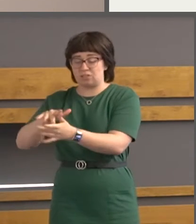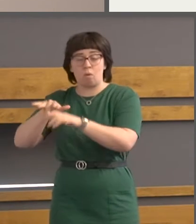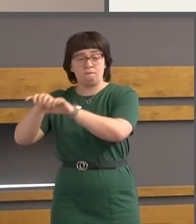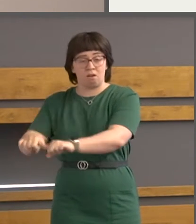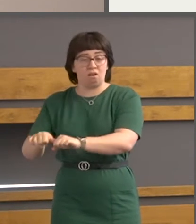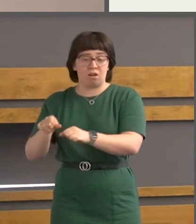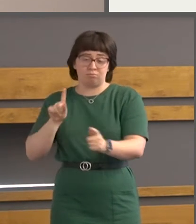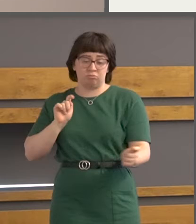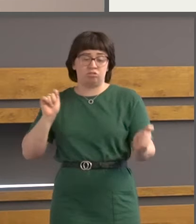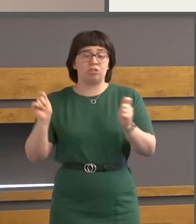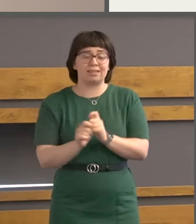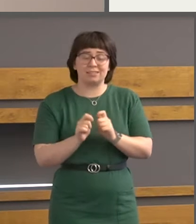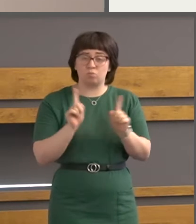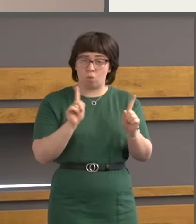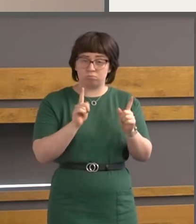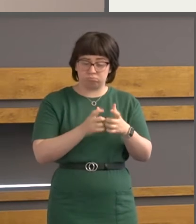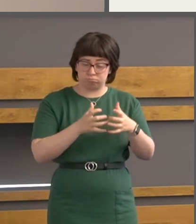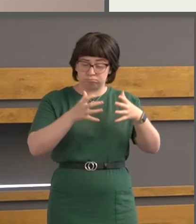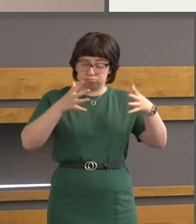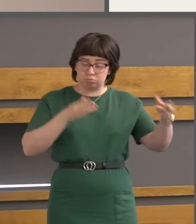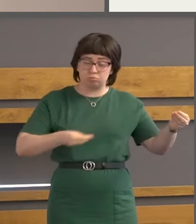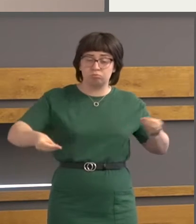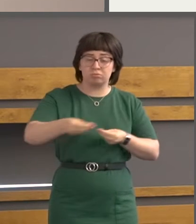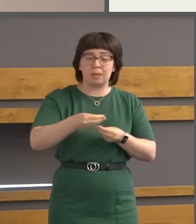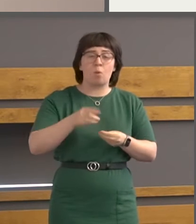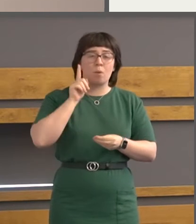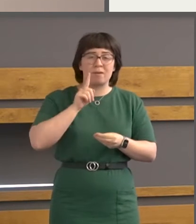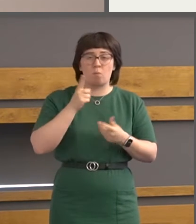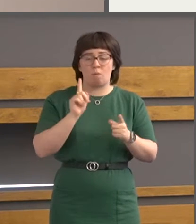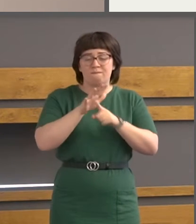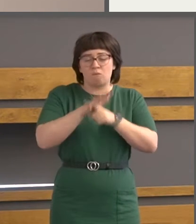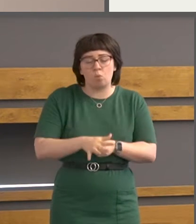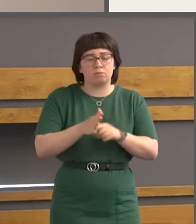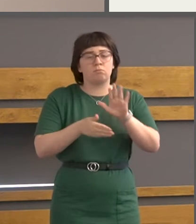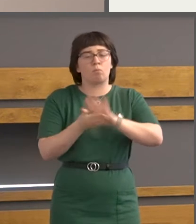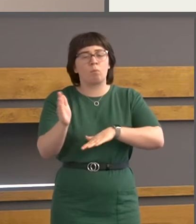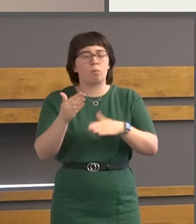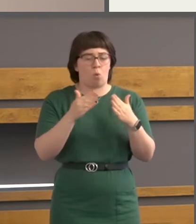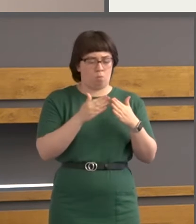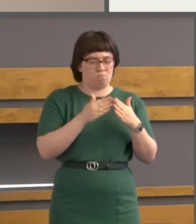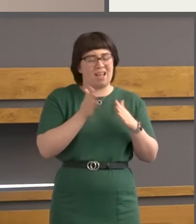With changes in agrarian economies, many women were forced to work outside the household to supplement resources,